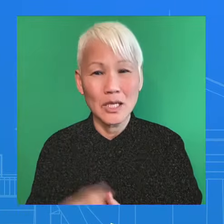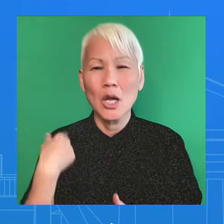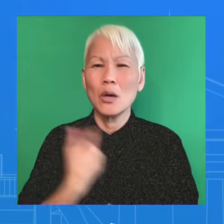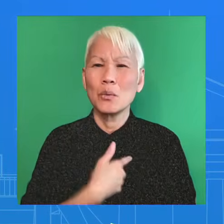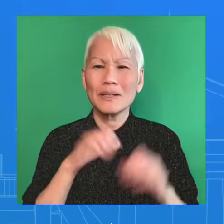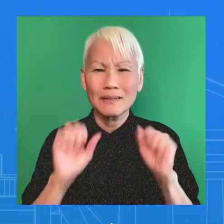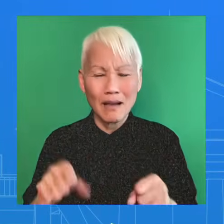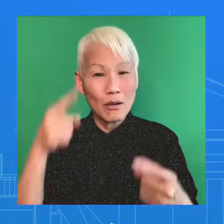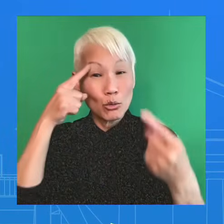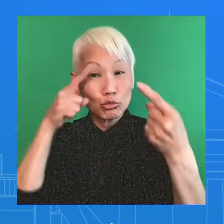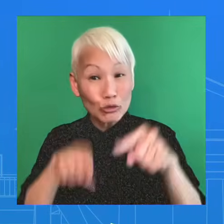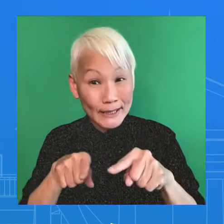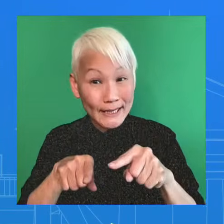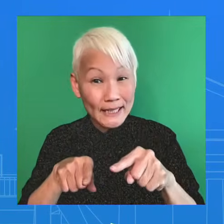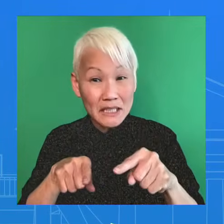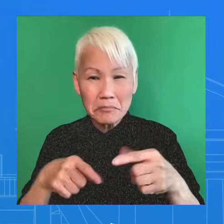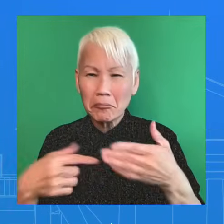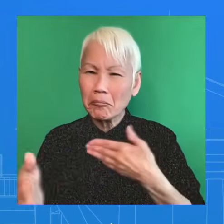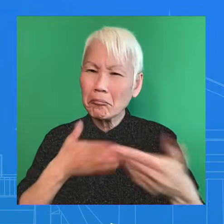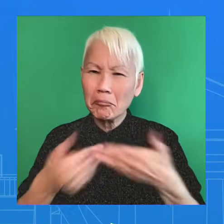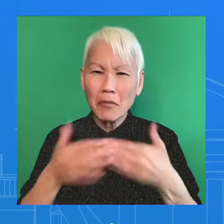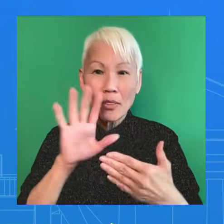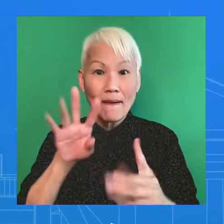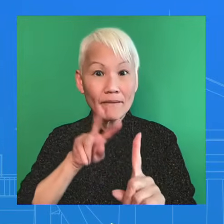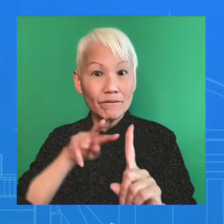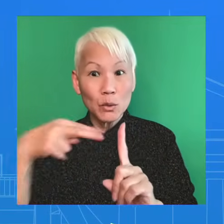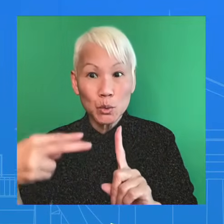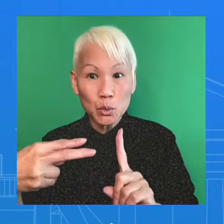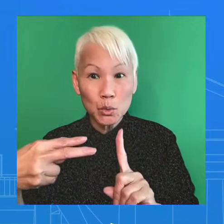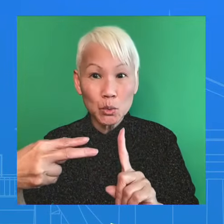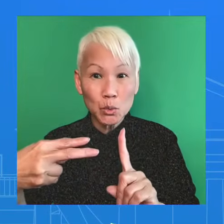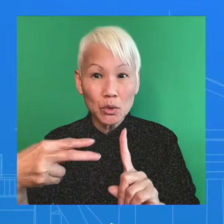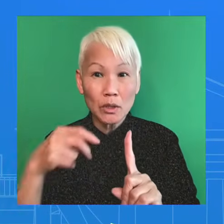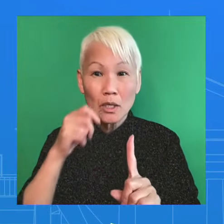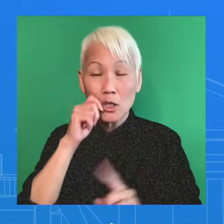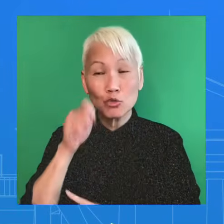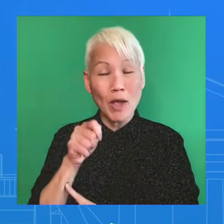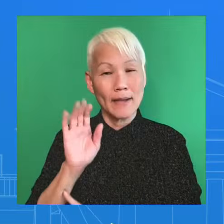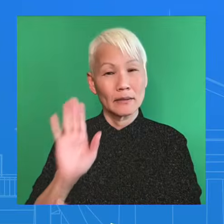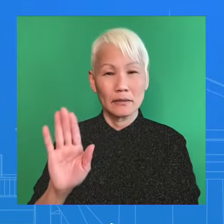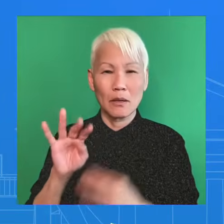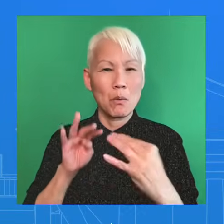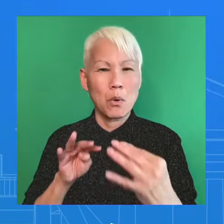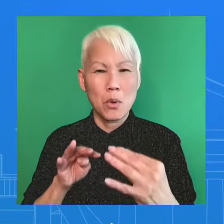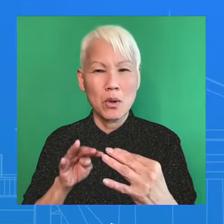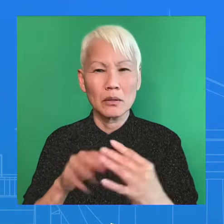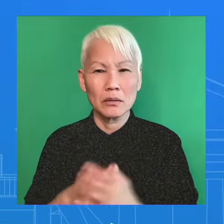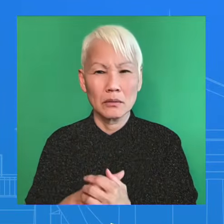that having it --having it escalate to be